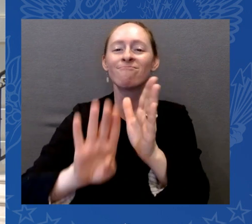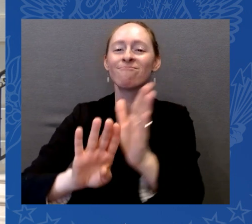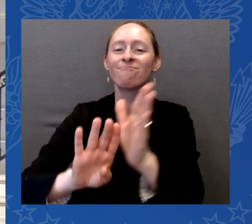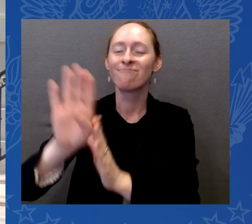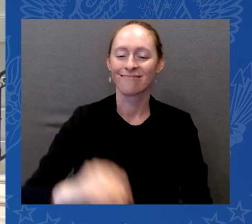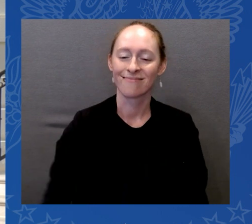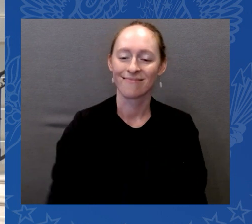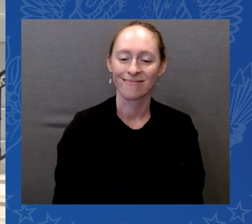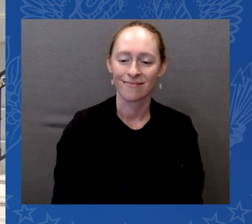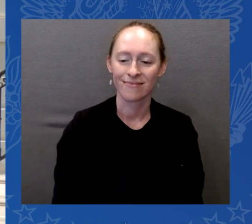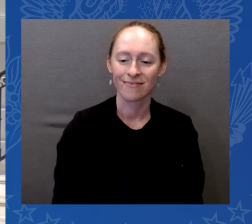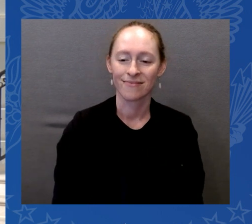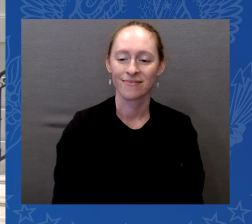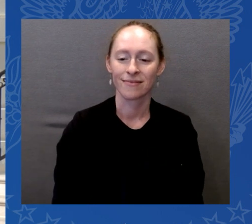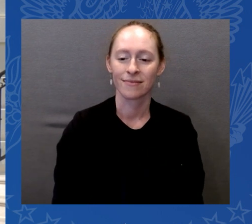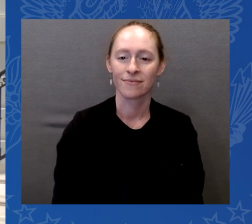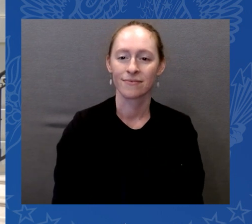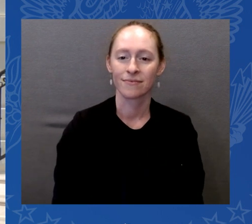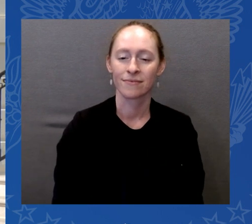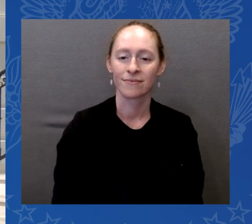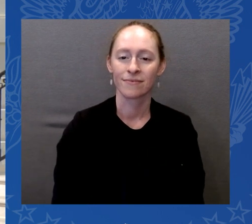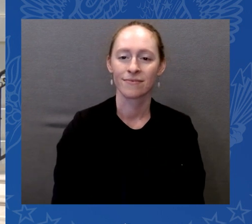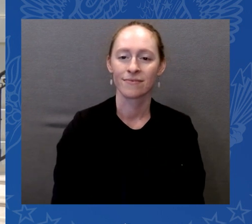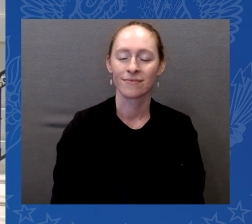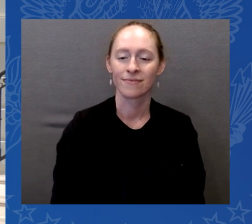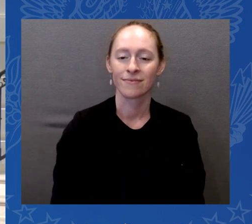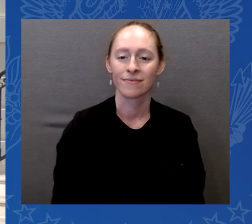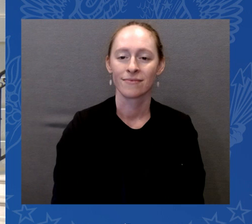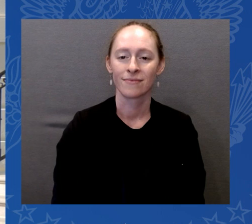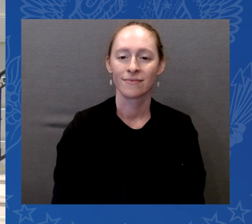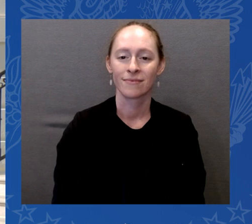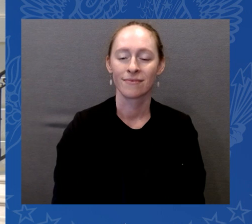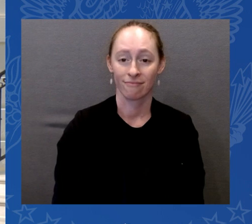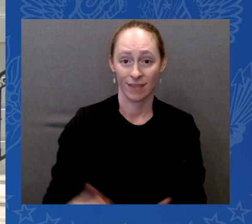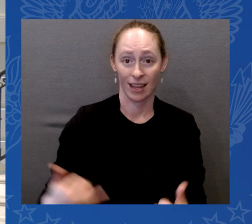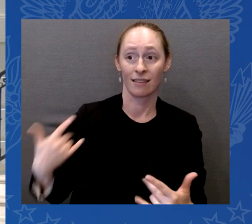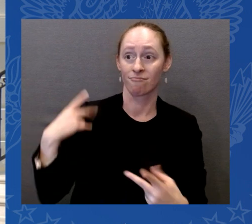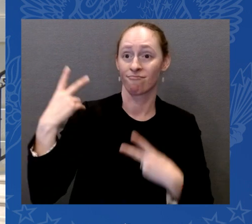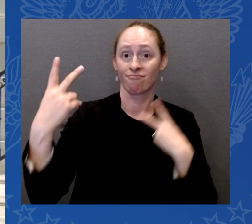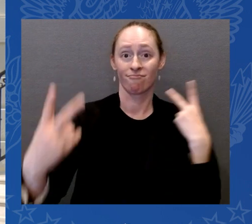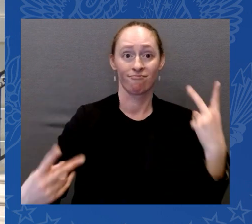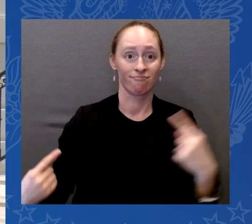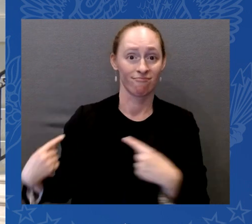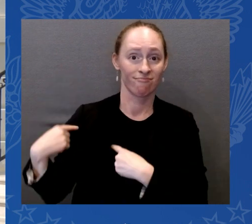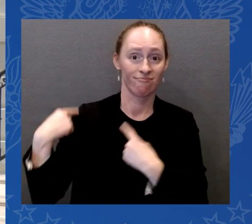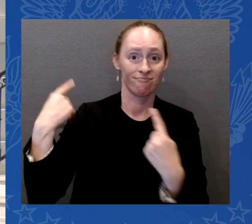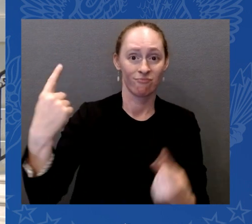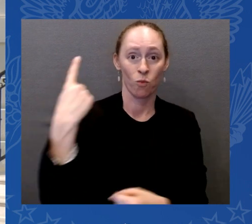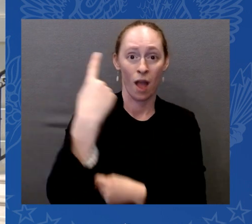because of the leadership of President Biden. We are delivering on that promise.